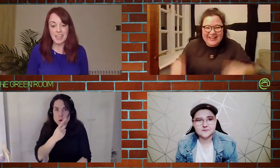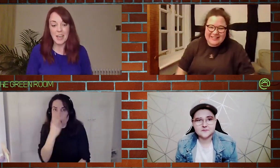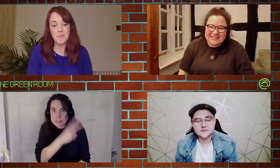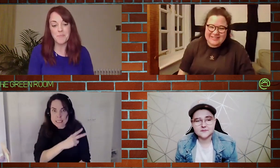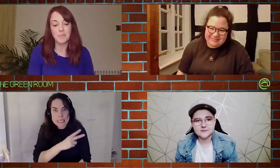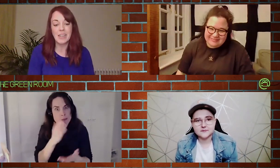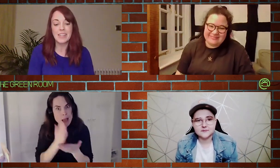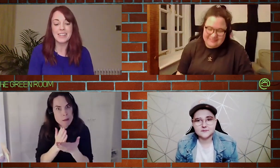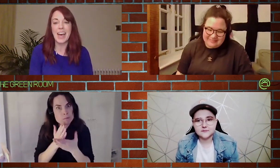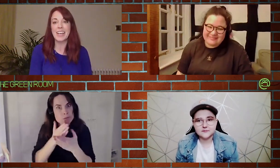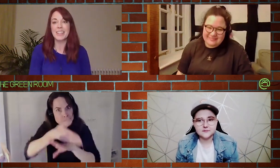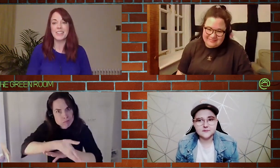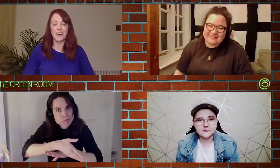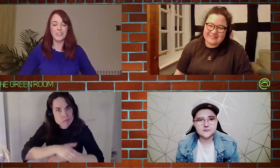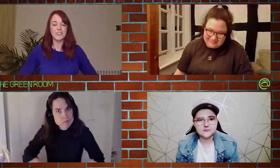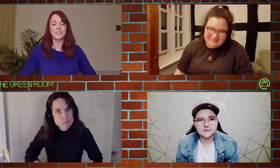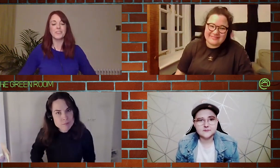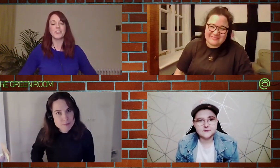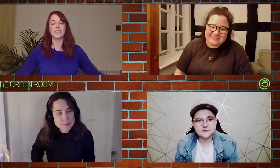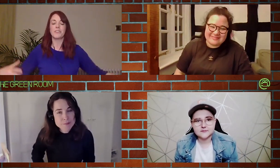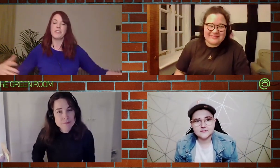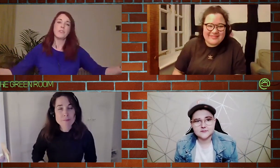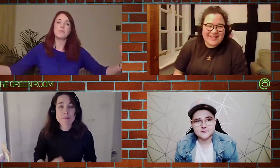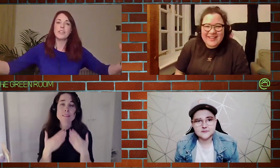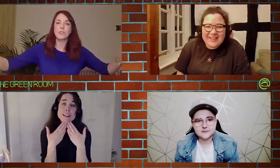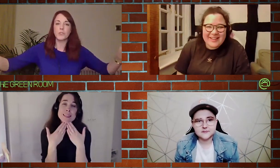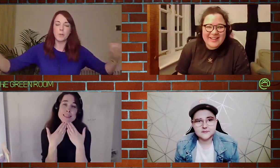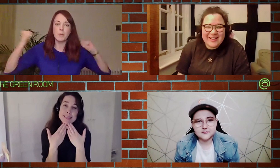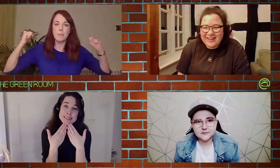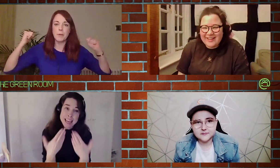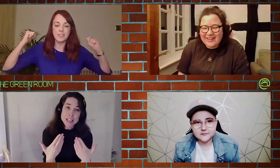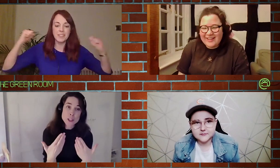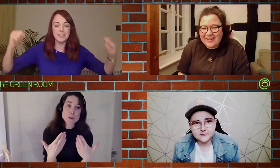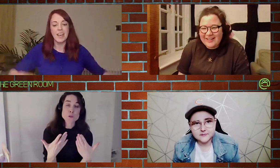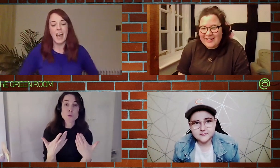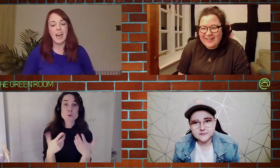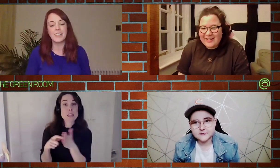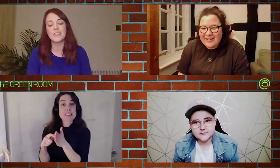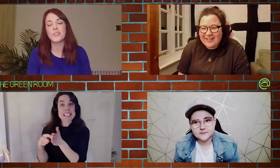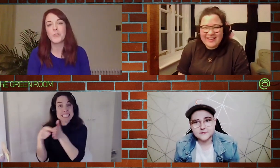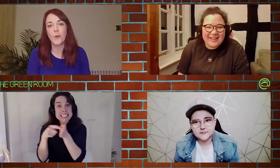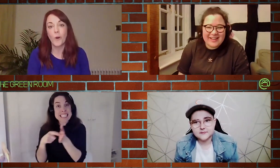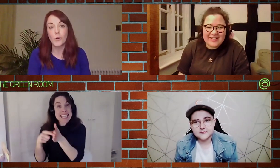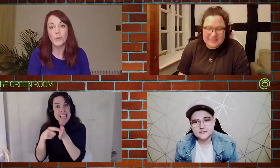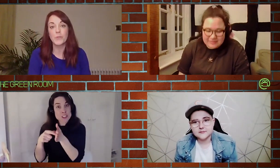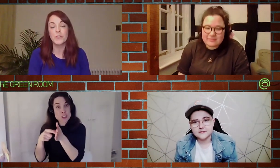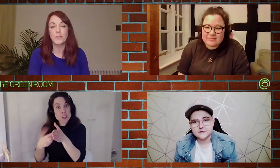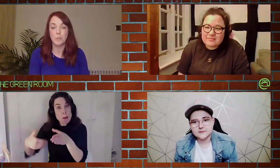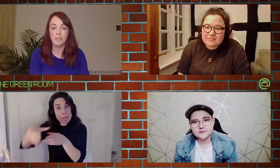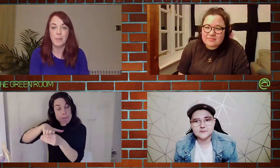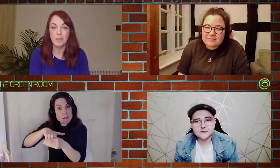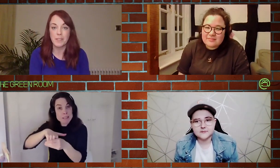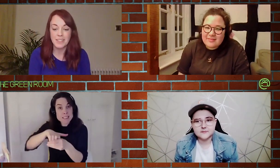Thanks also to the fellow DH Ensemble members, and to Hot Coals for all being fabulous.